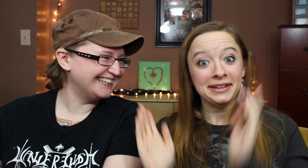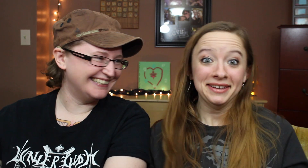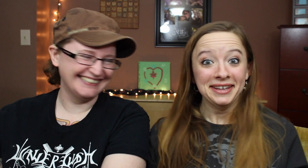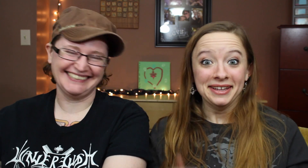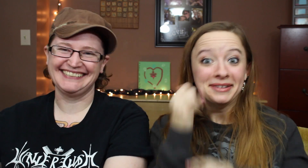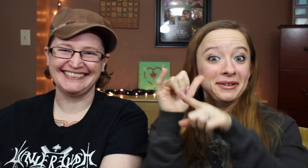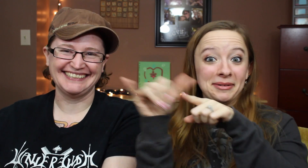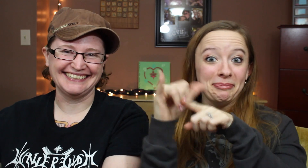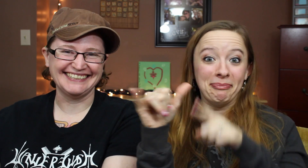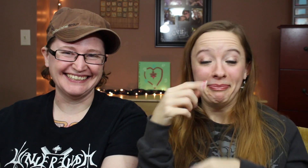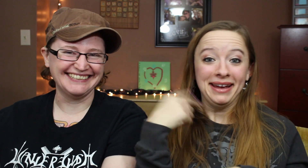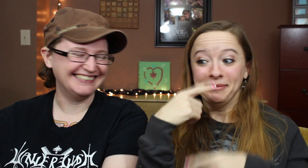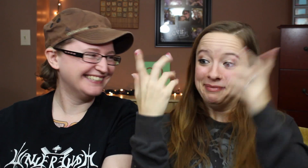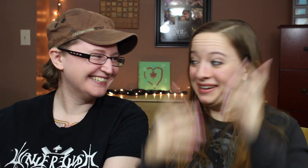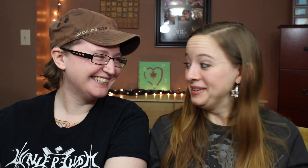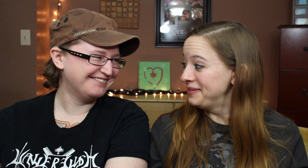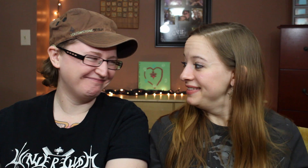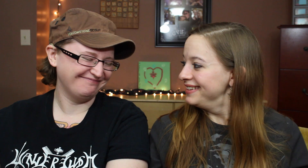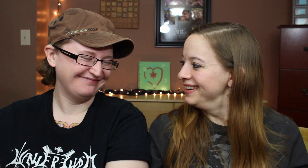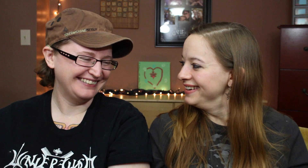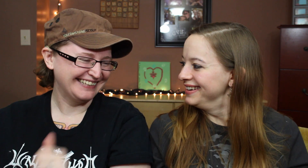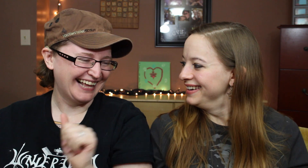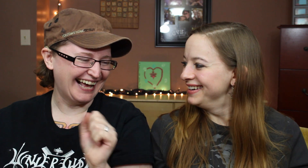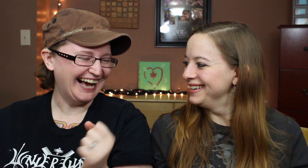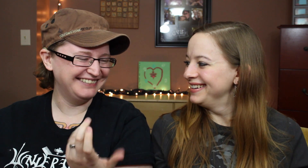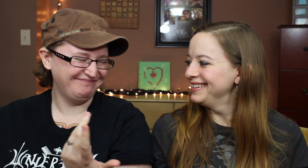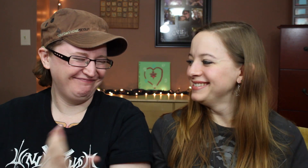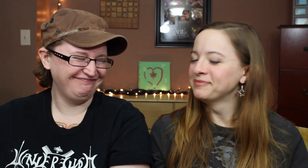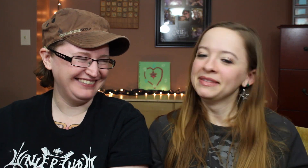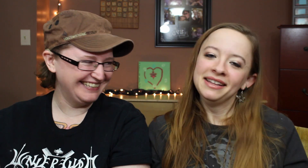ass but now you said it. Uh potty mouth! Jenna: Oh it's just